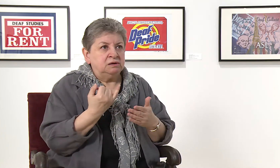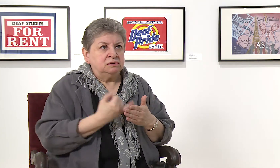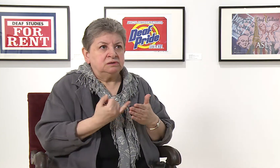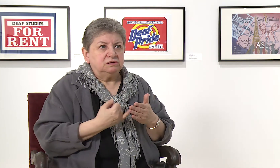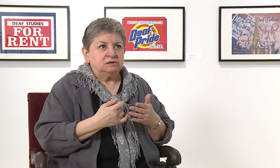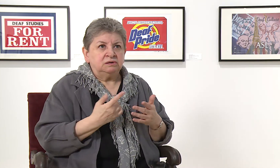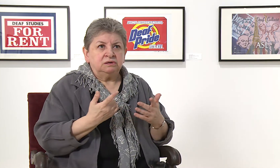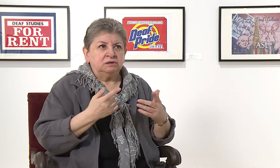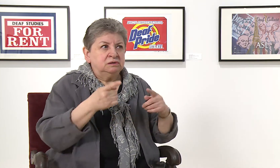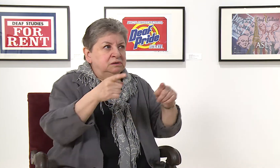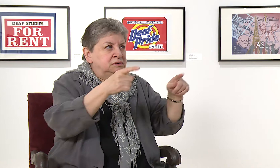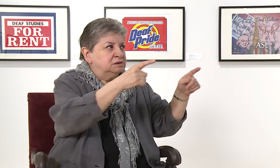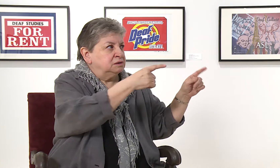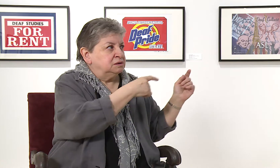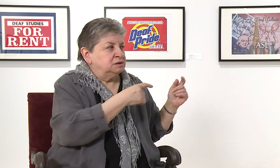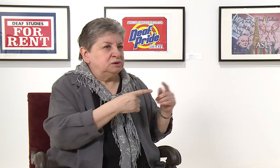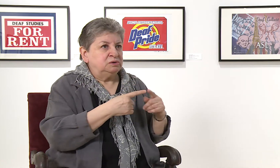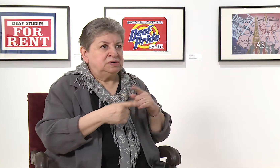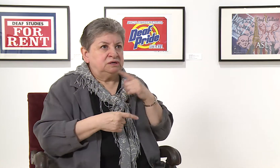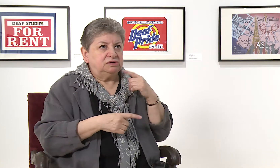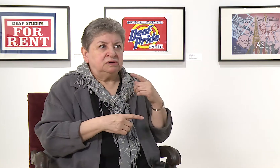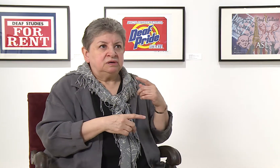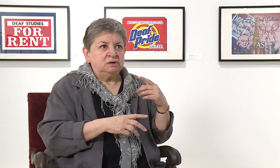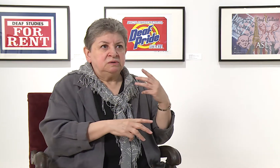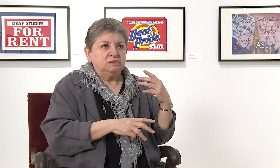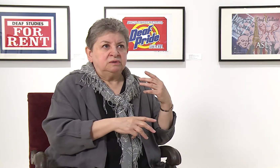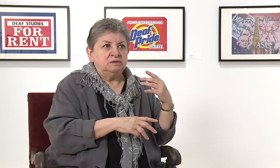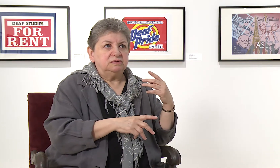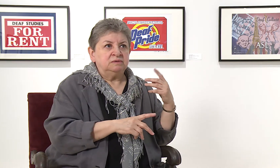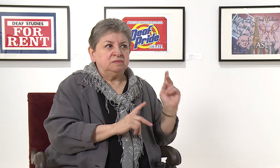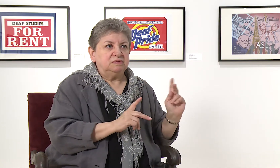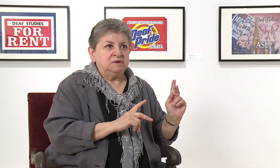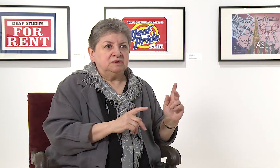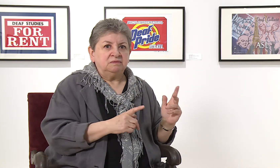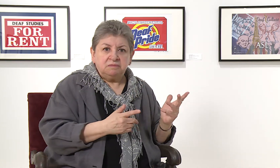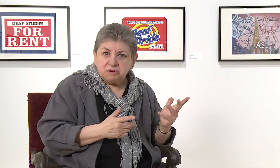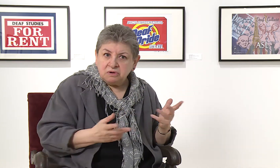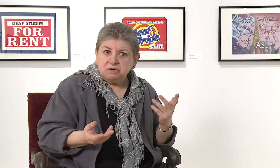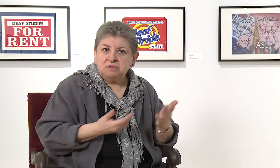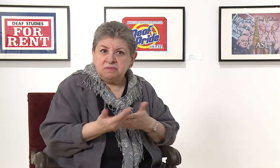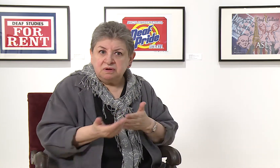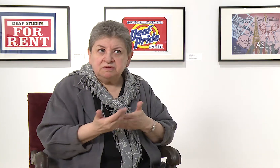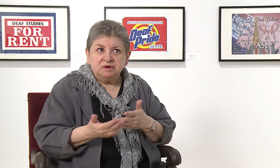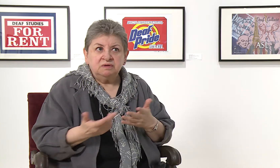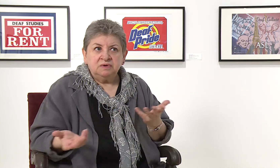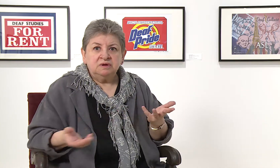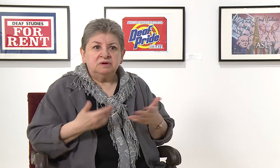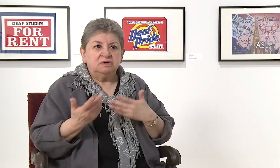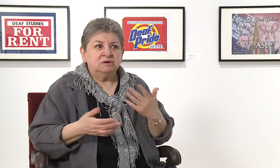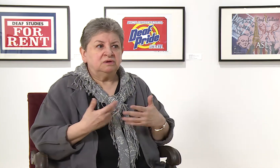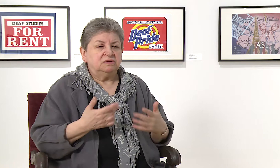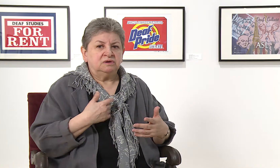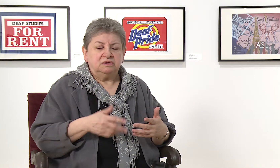He was such a tough marketer. He would go out and convince hearing folks to buy his work.